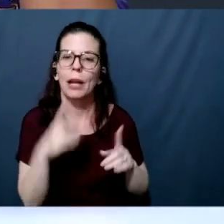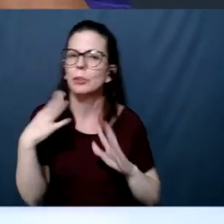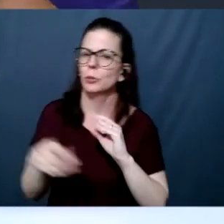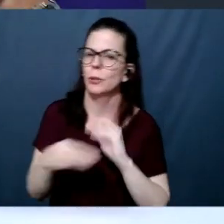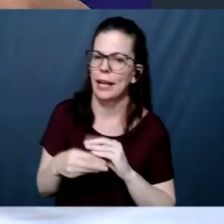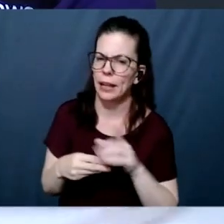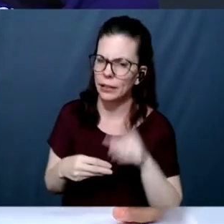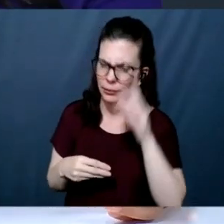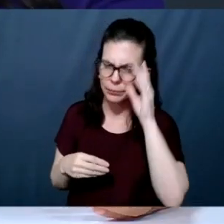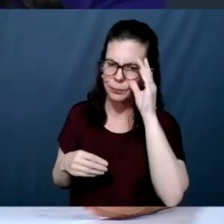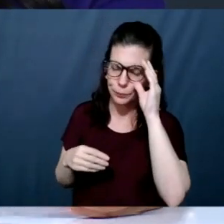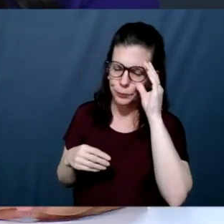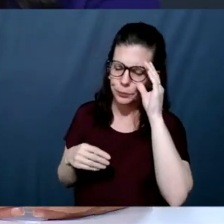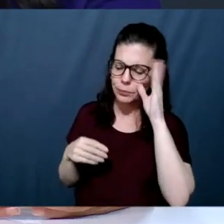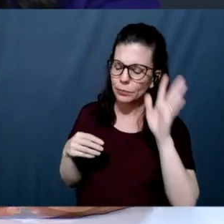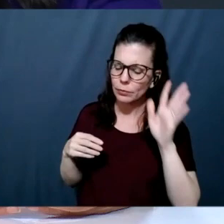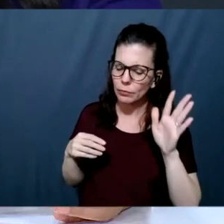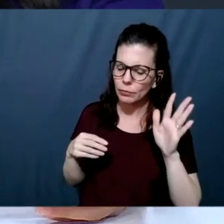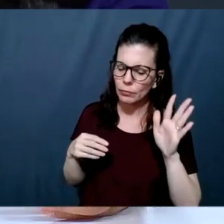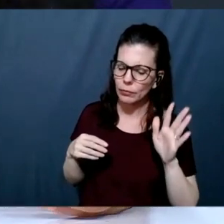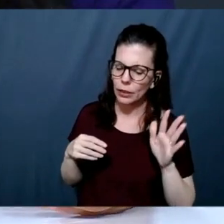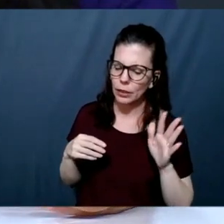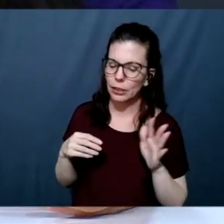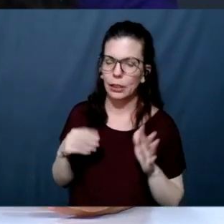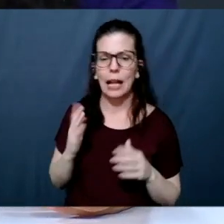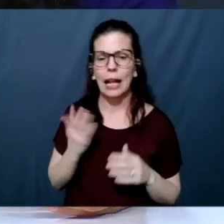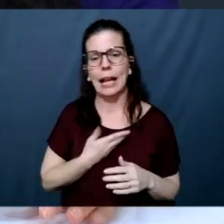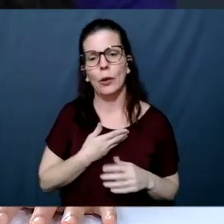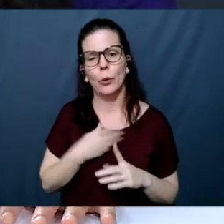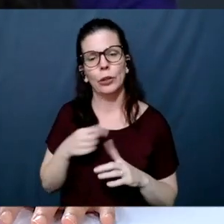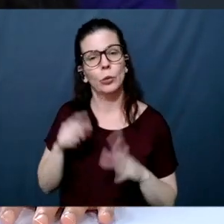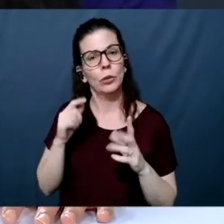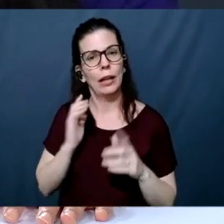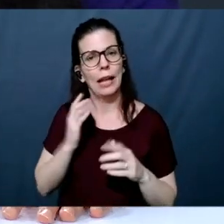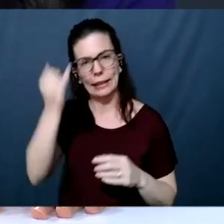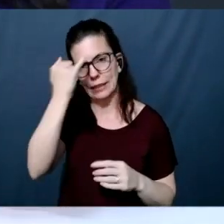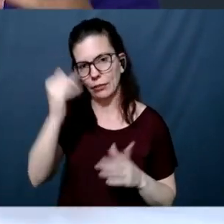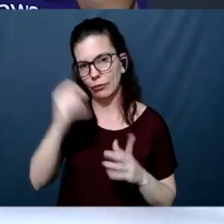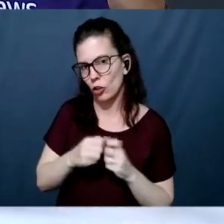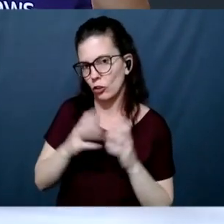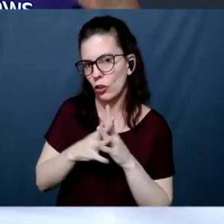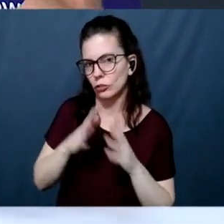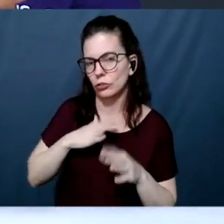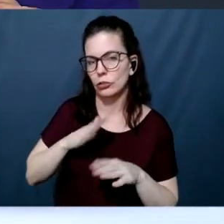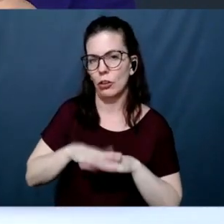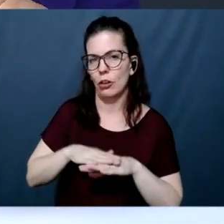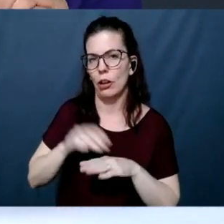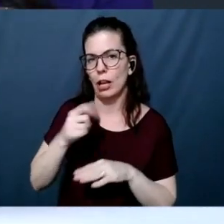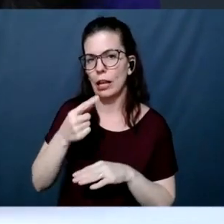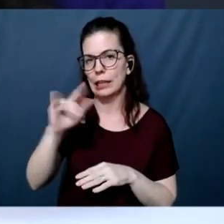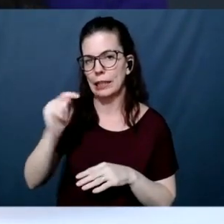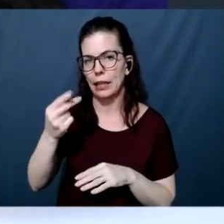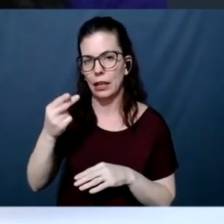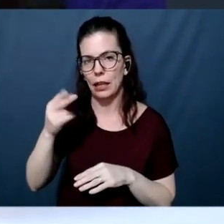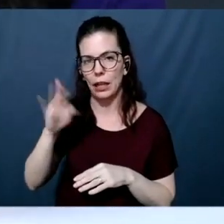I think our idea with launching it on GitHub was to try and reach out to all these people who want to build on top of Greengrass.